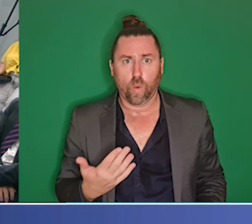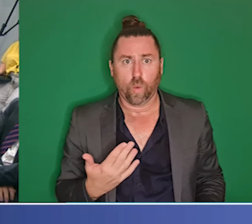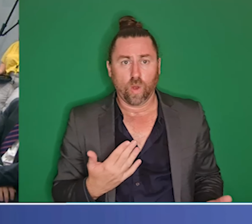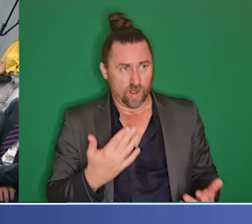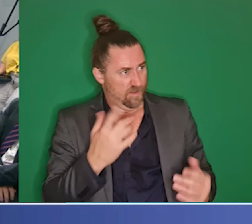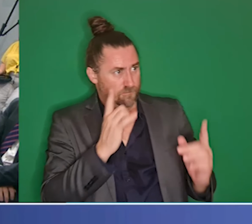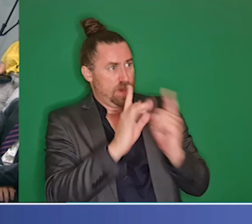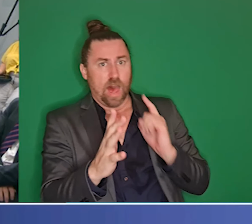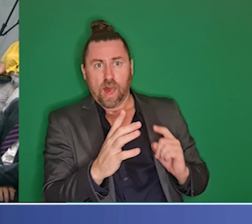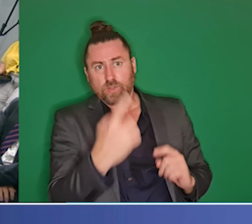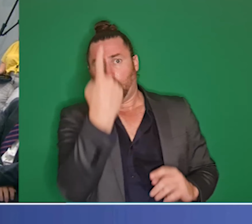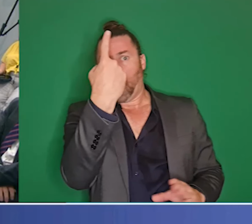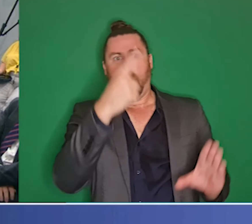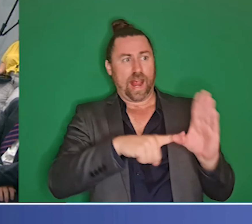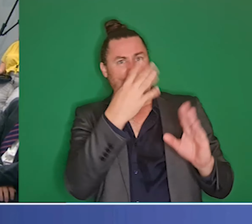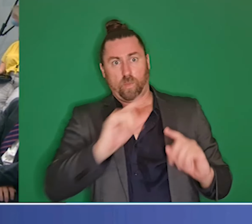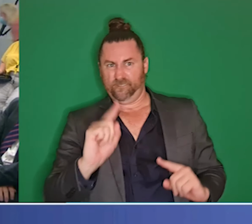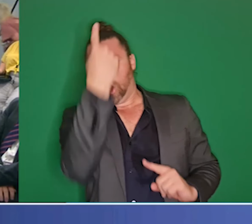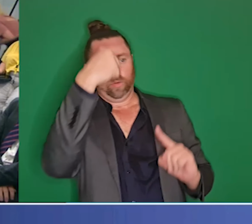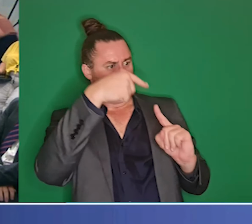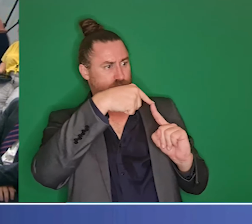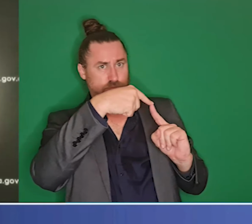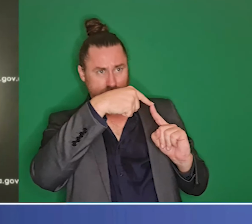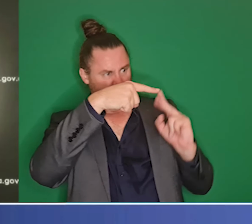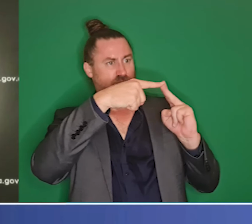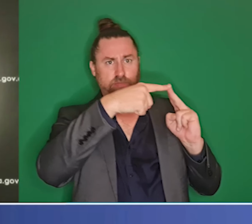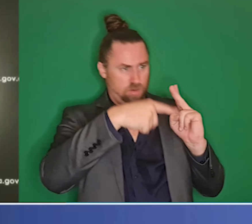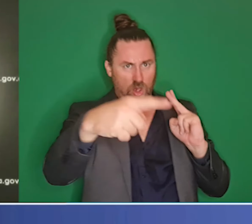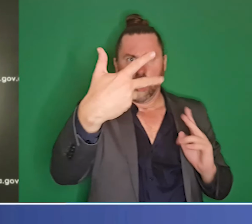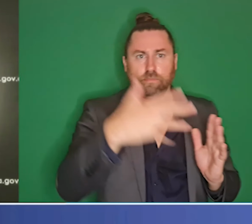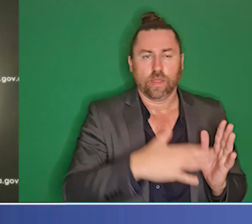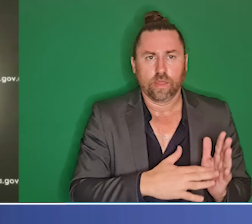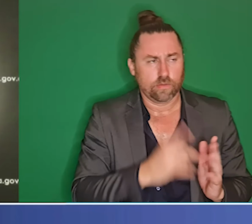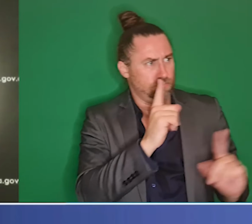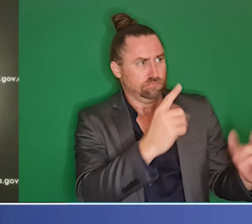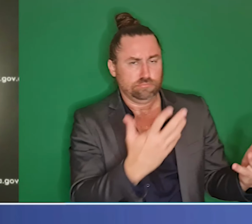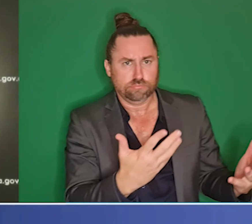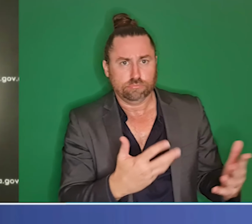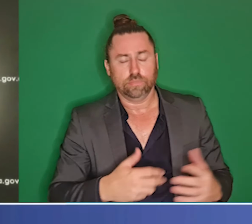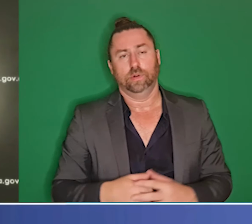How exposed does this leave them? And so, the first thing here is I respectfully